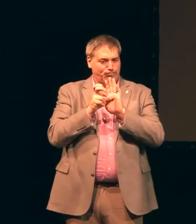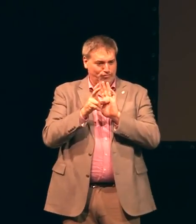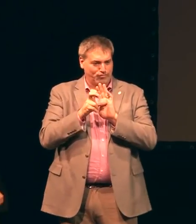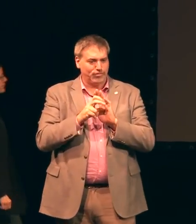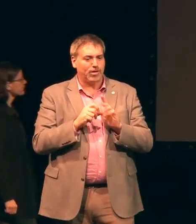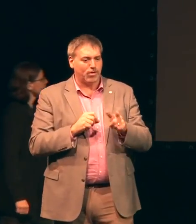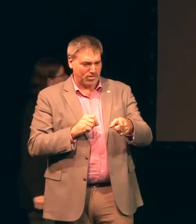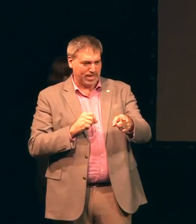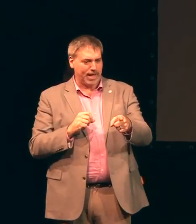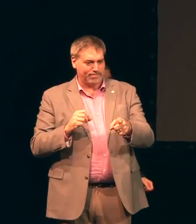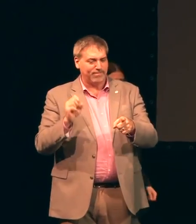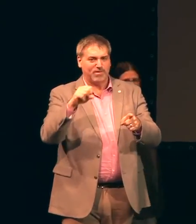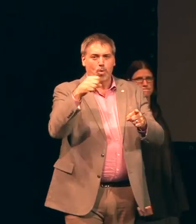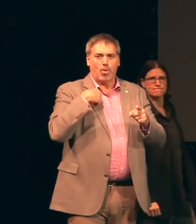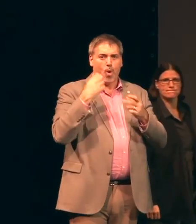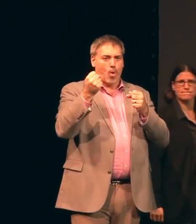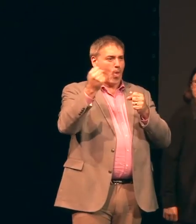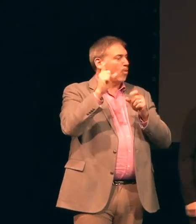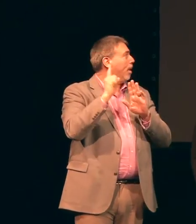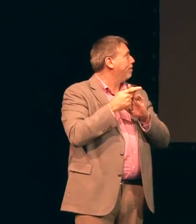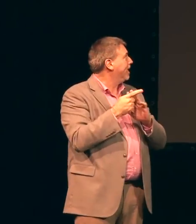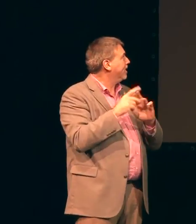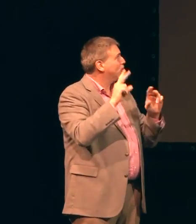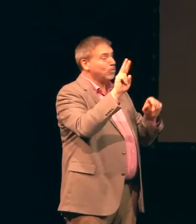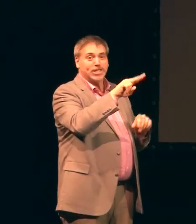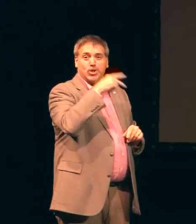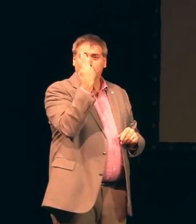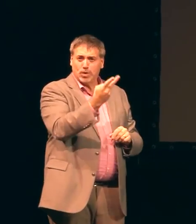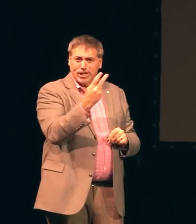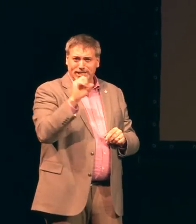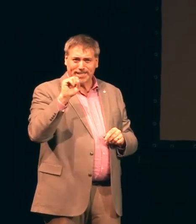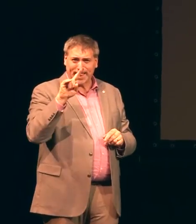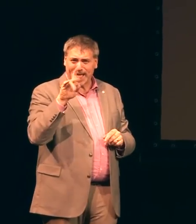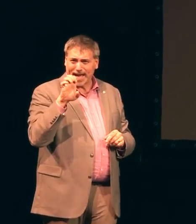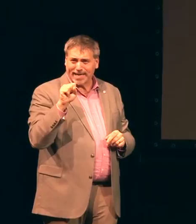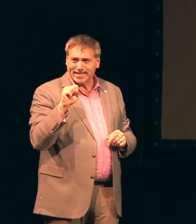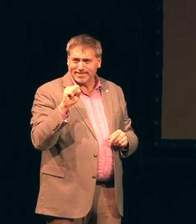have a CDI here. Just hold on one moment, we